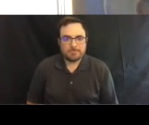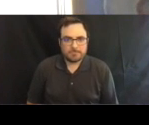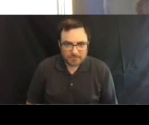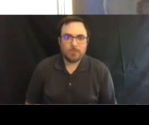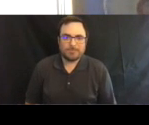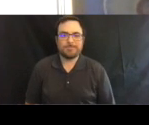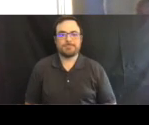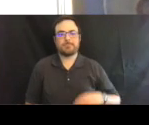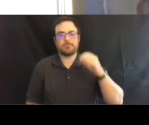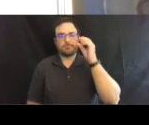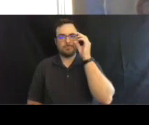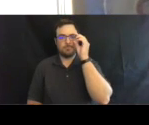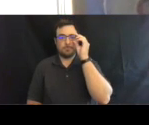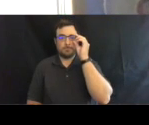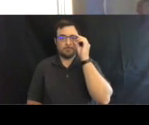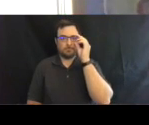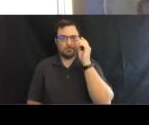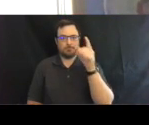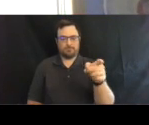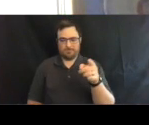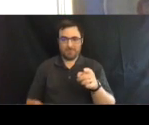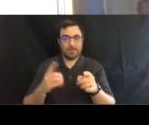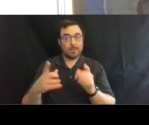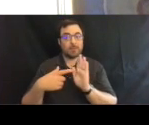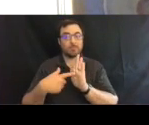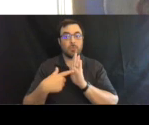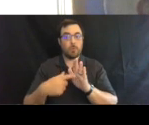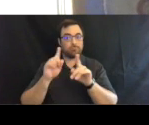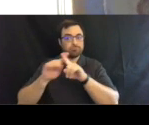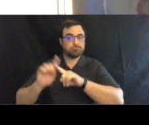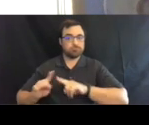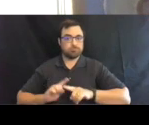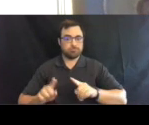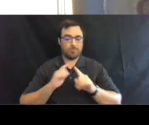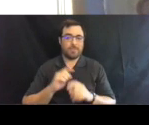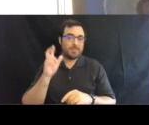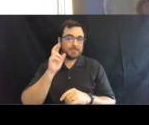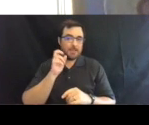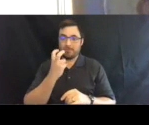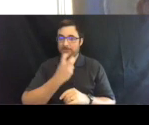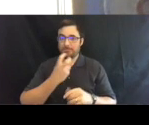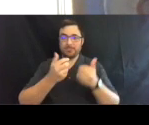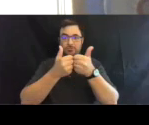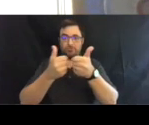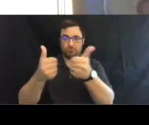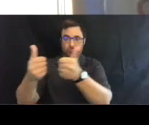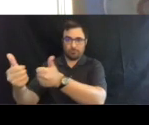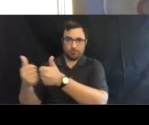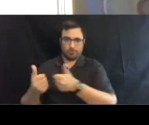that separate out all of the sounds of speech into groups and so when you look at their book. I'm going to get to a sound